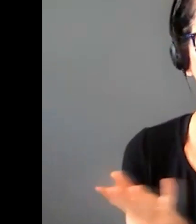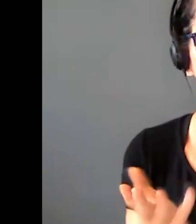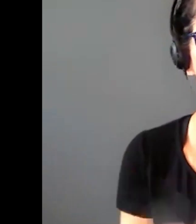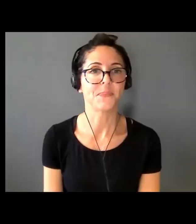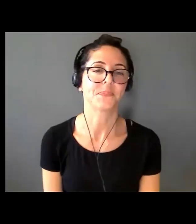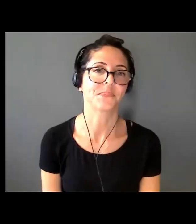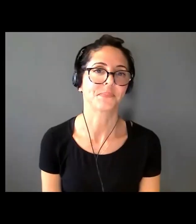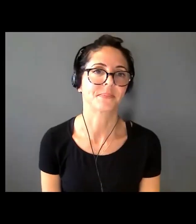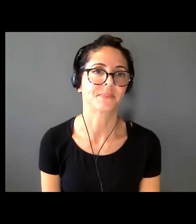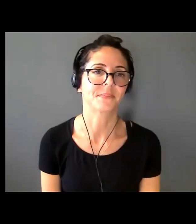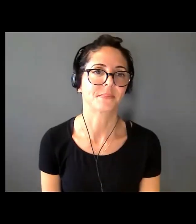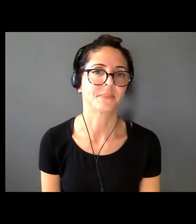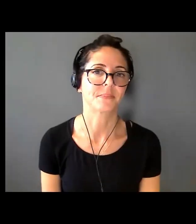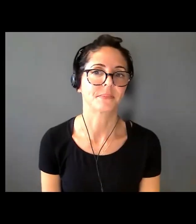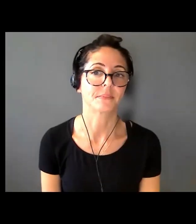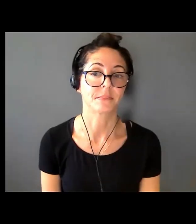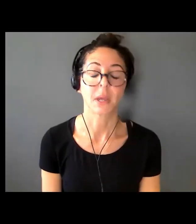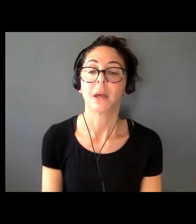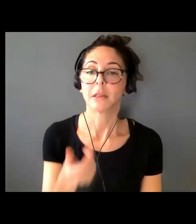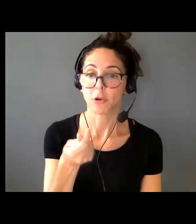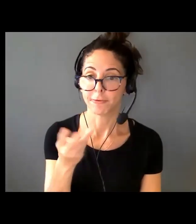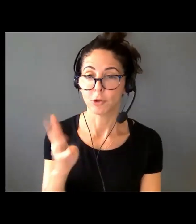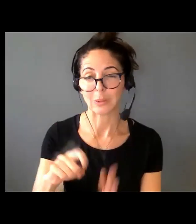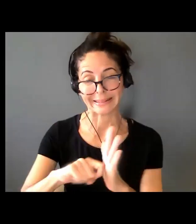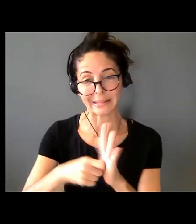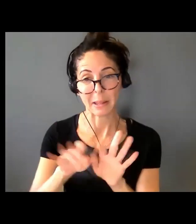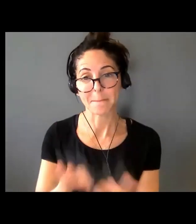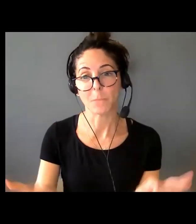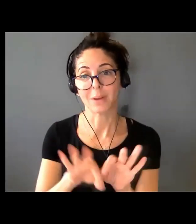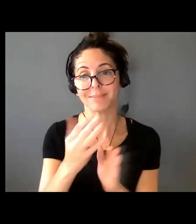there are actually a few key elements that relate to community-based research that